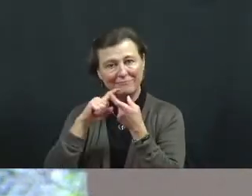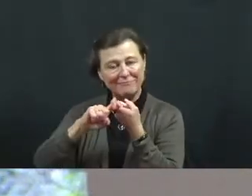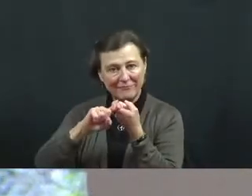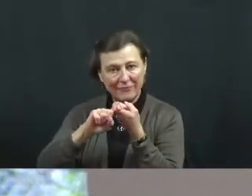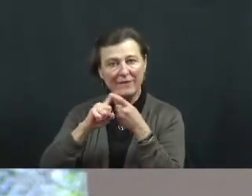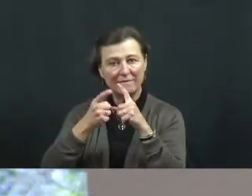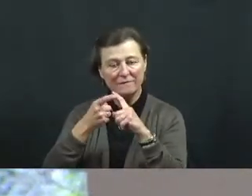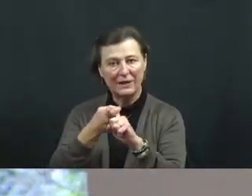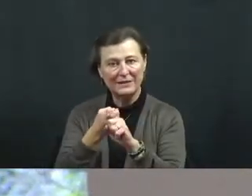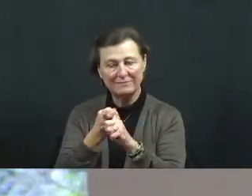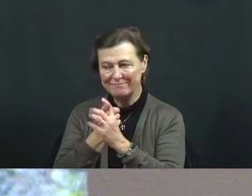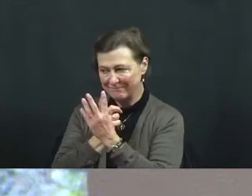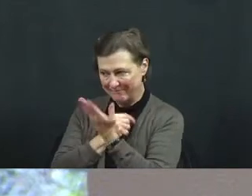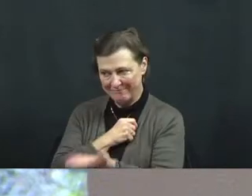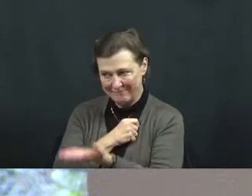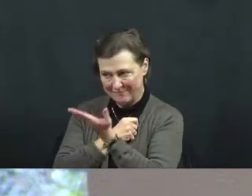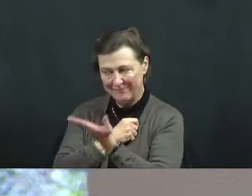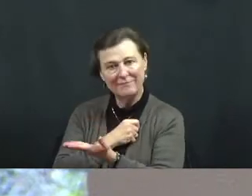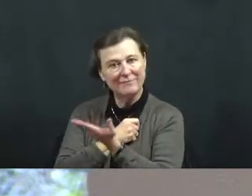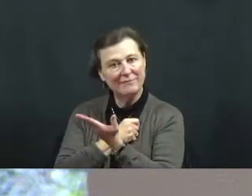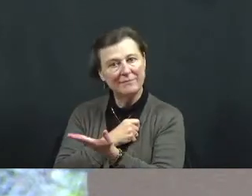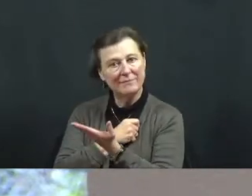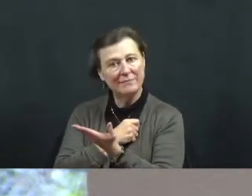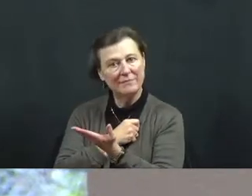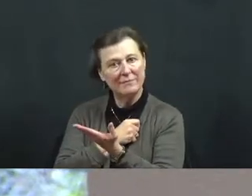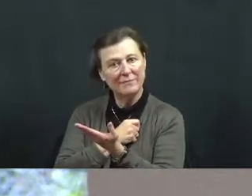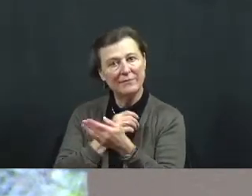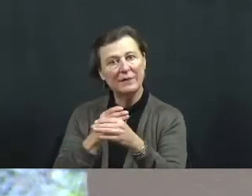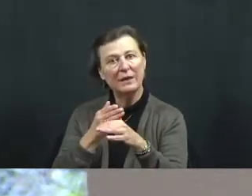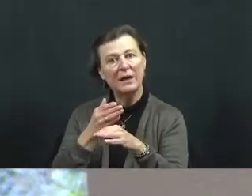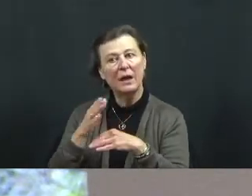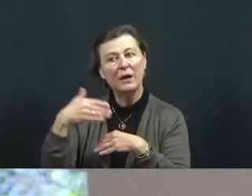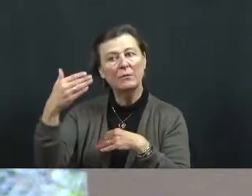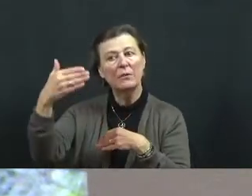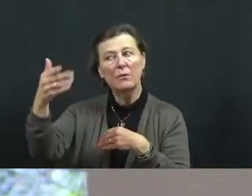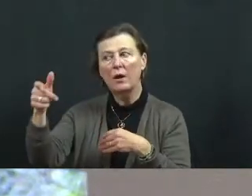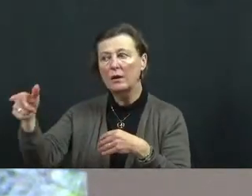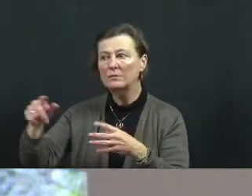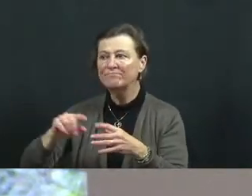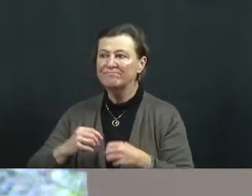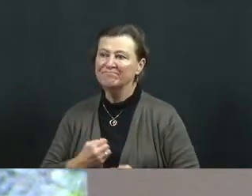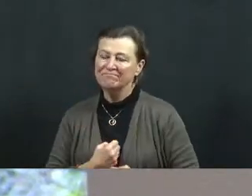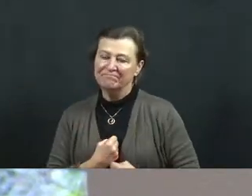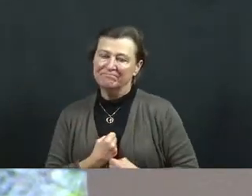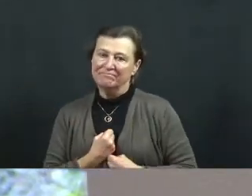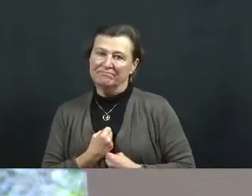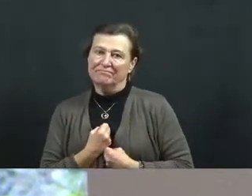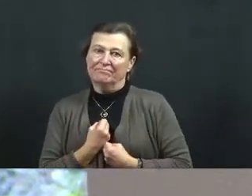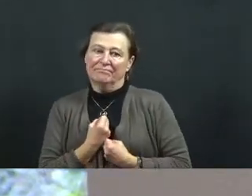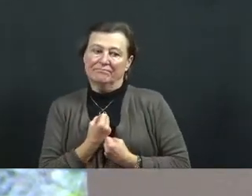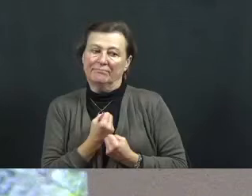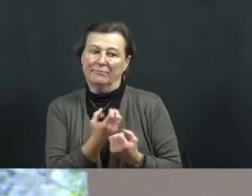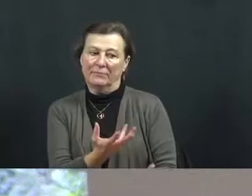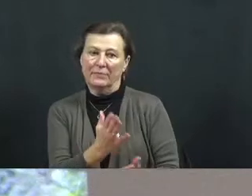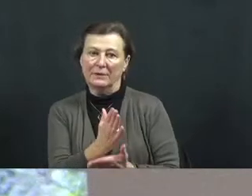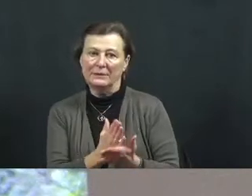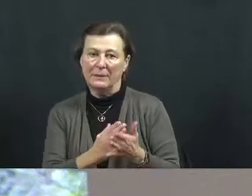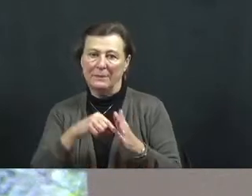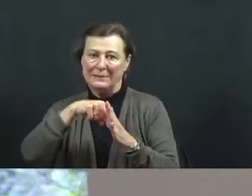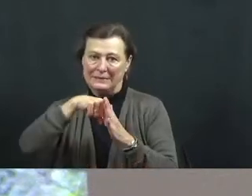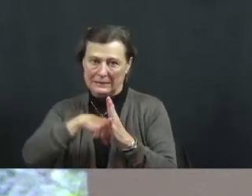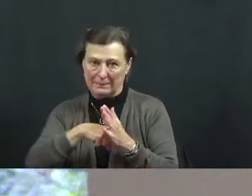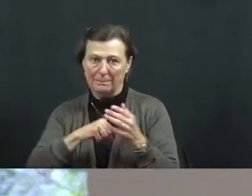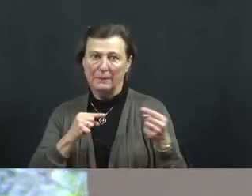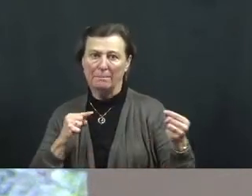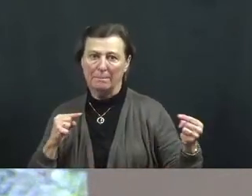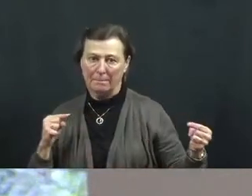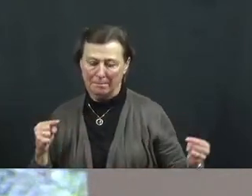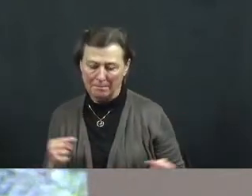It was only after a good while that he opened up, regarding some deeply painful and personal